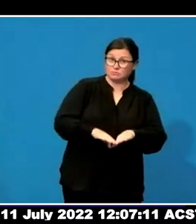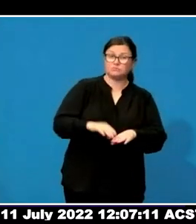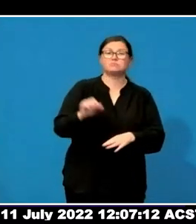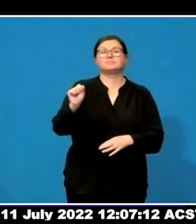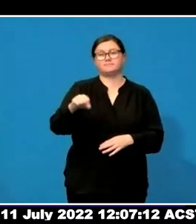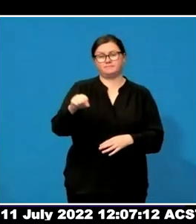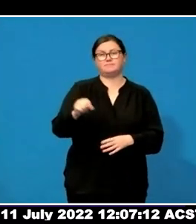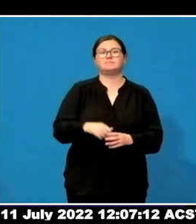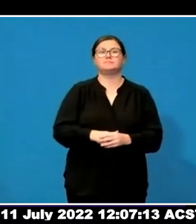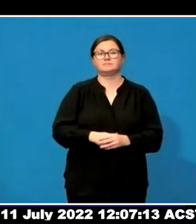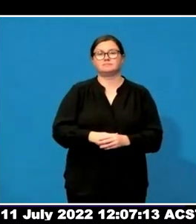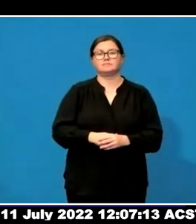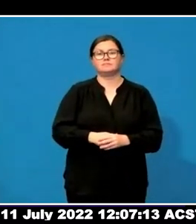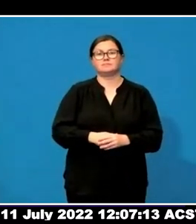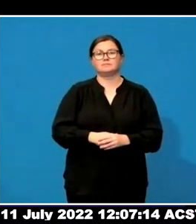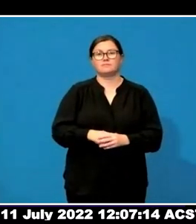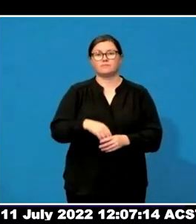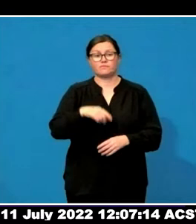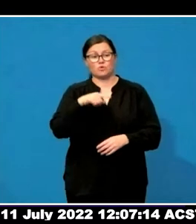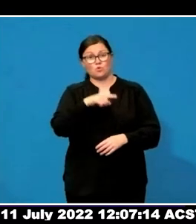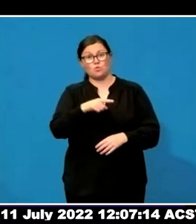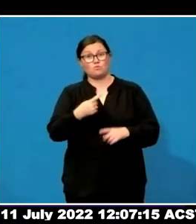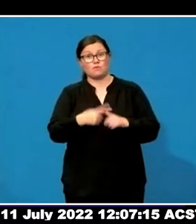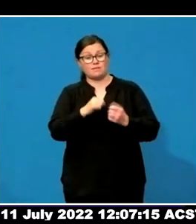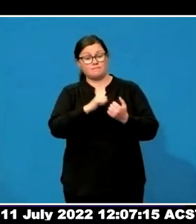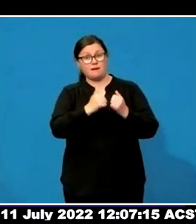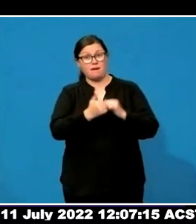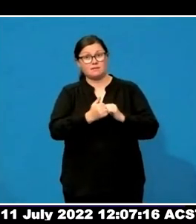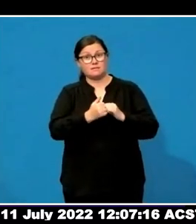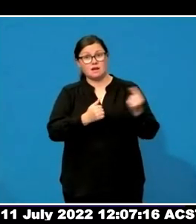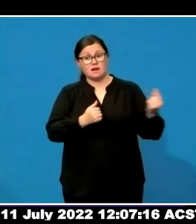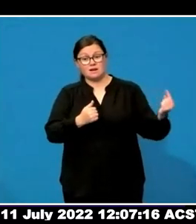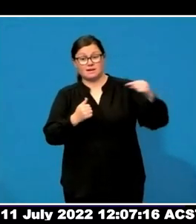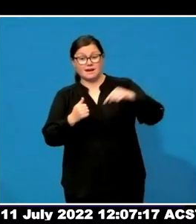And was it you and your partner were able to come down for his birthday?